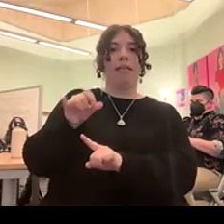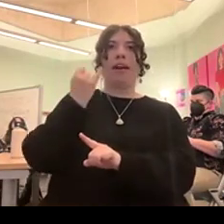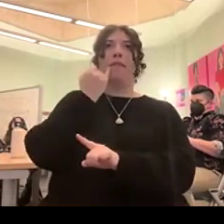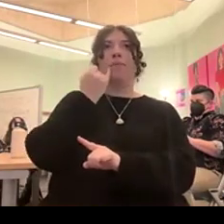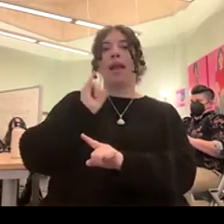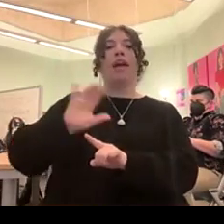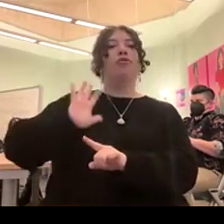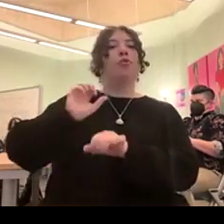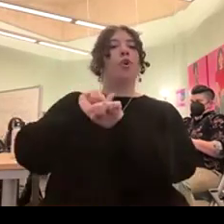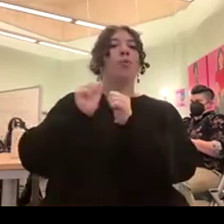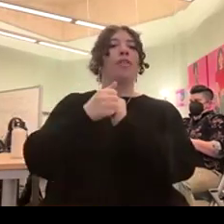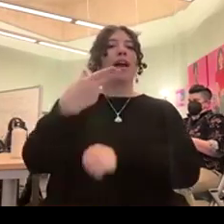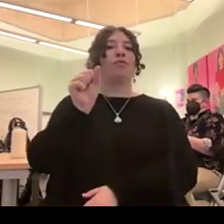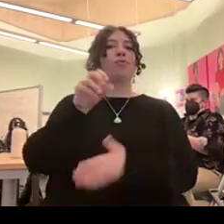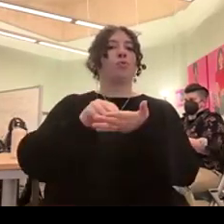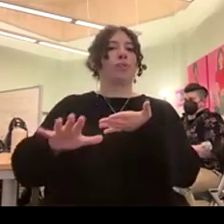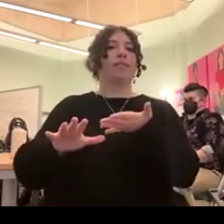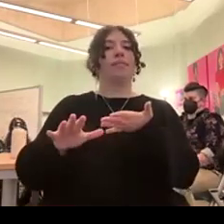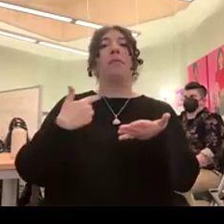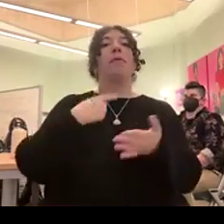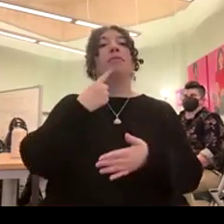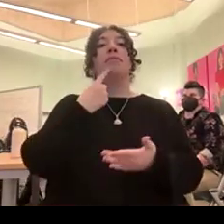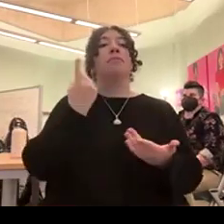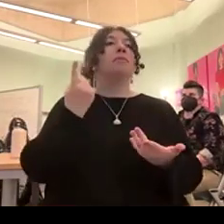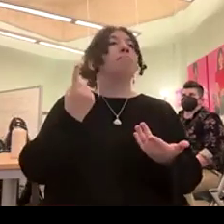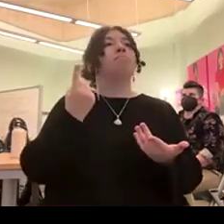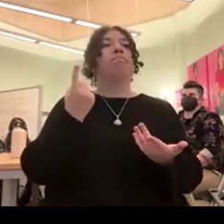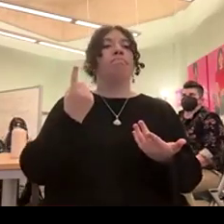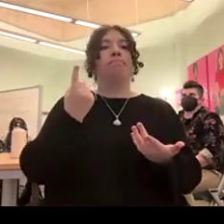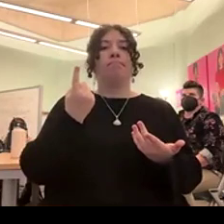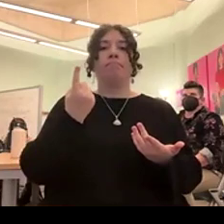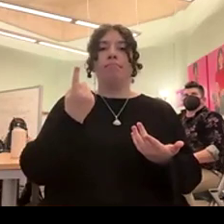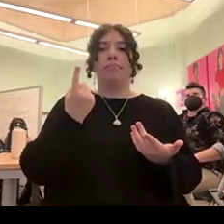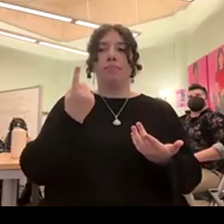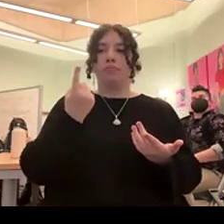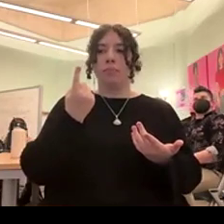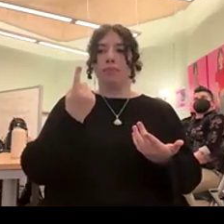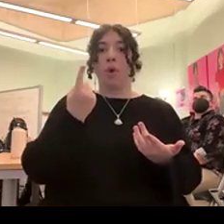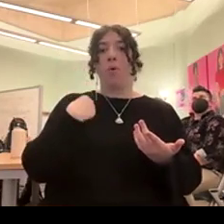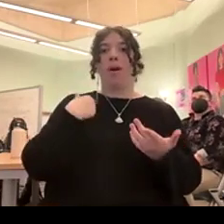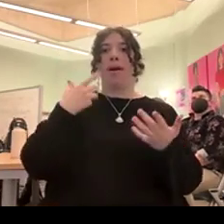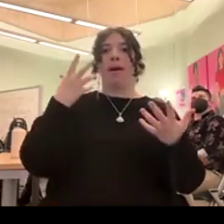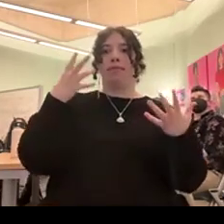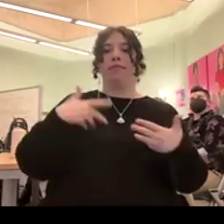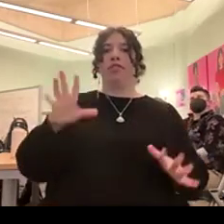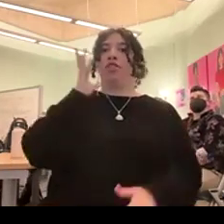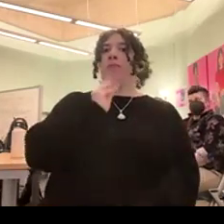like if it was a... I used to work with high school students, I might say something like,